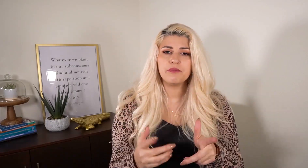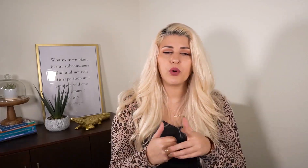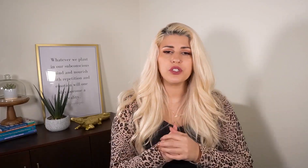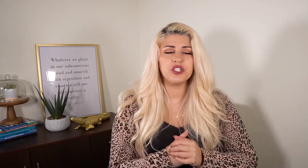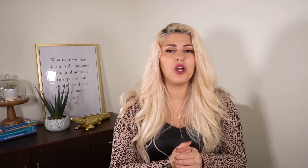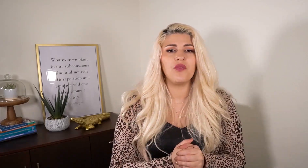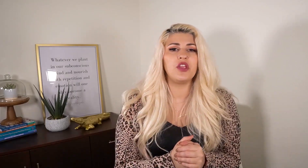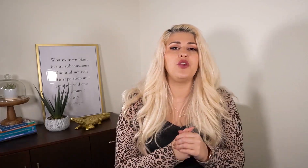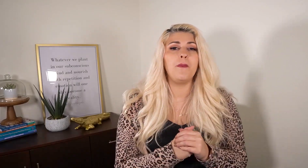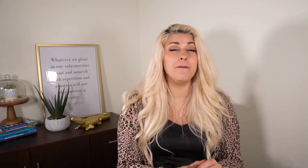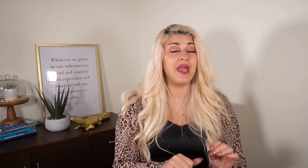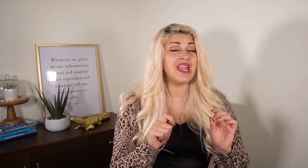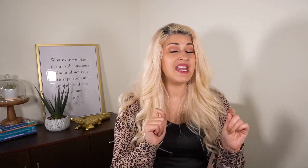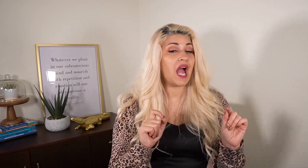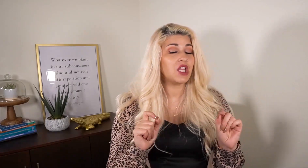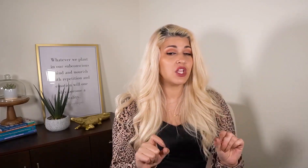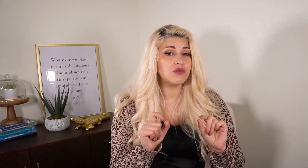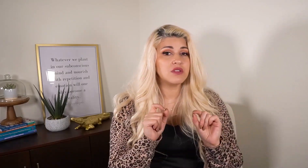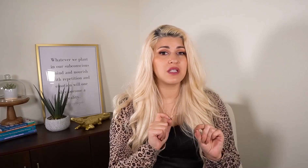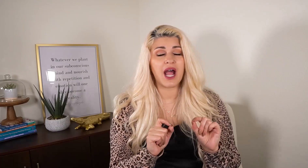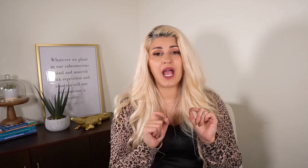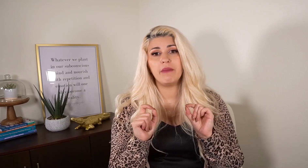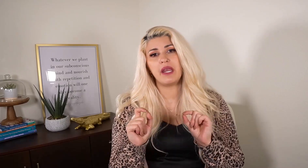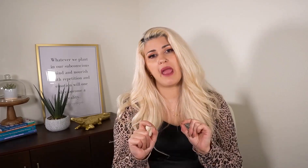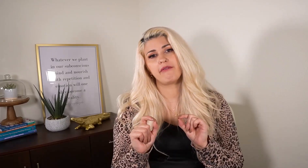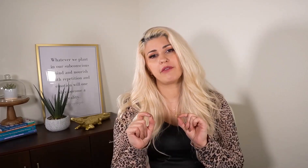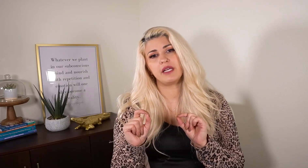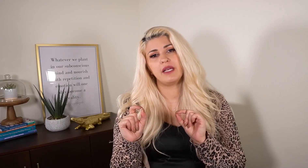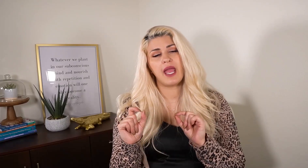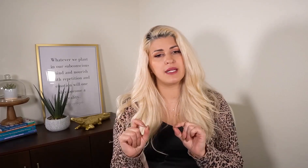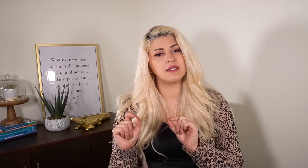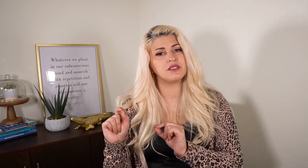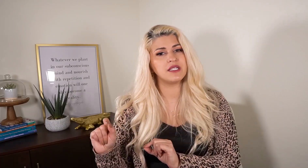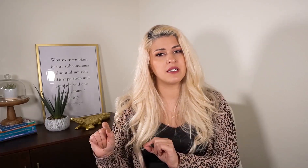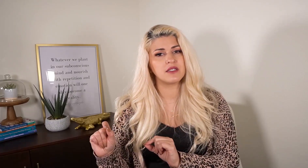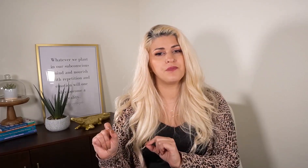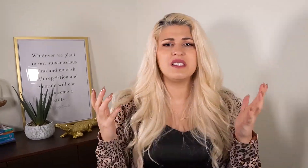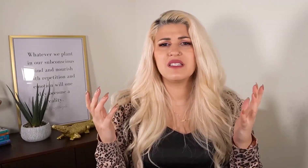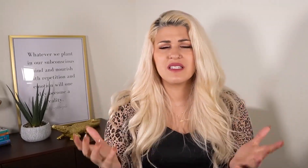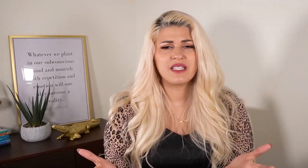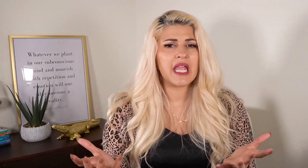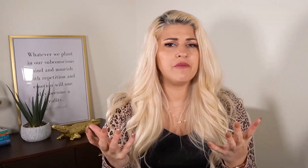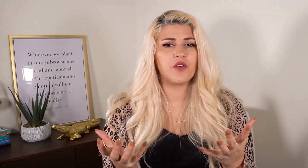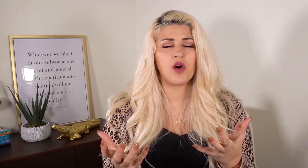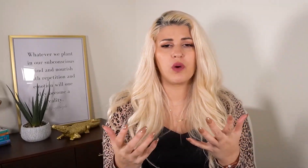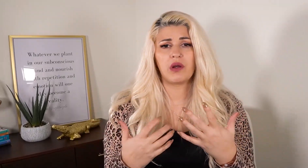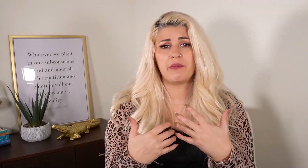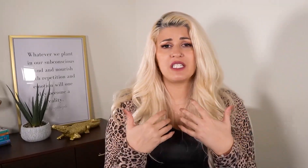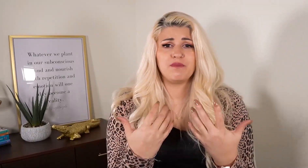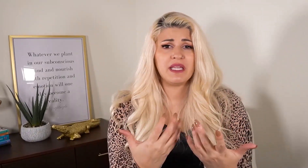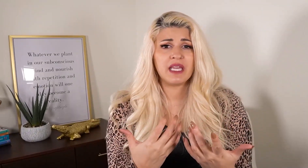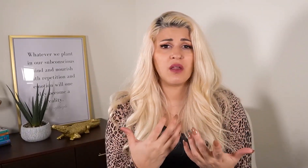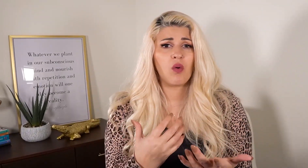it's important to note that you may not use time in every ASL sentence. This is the same for when I'm speaking